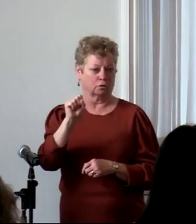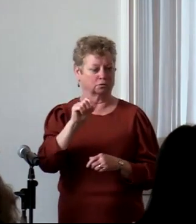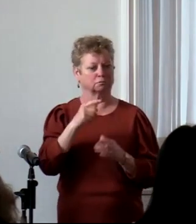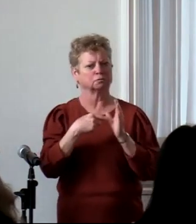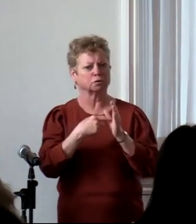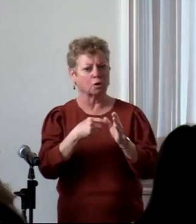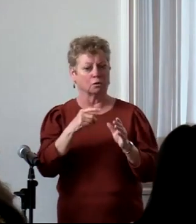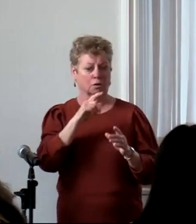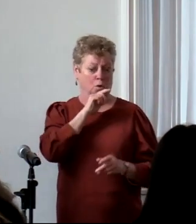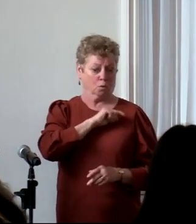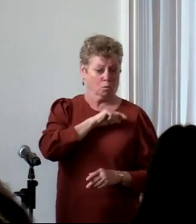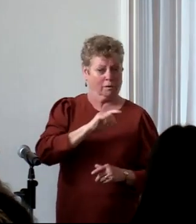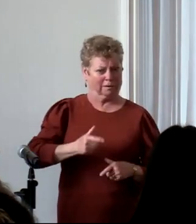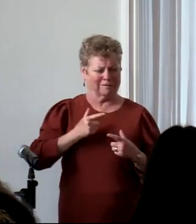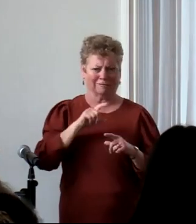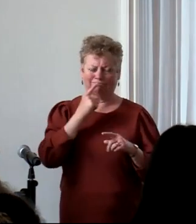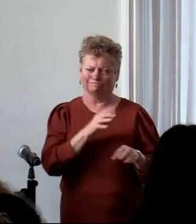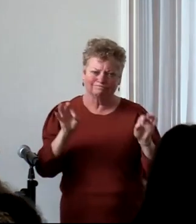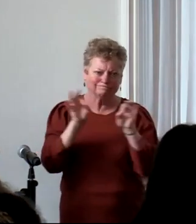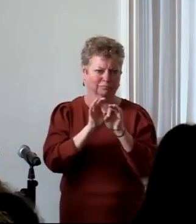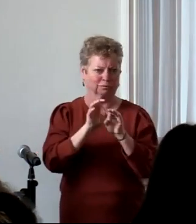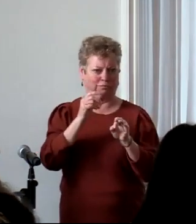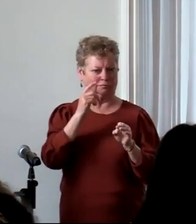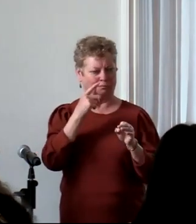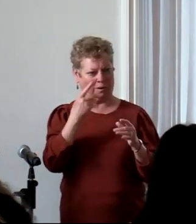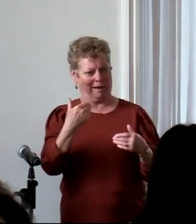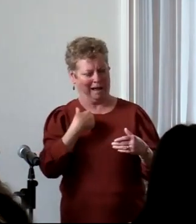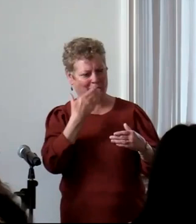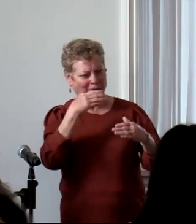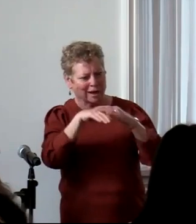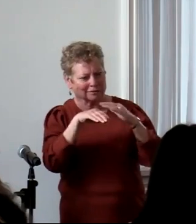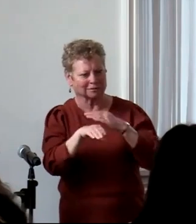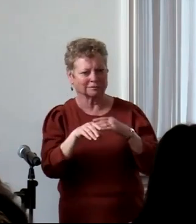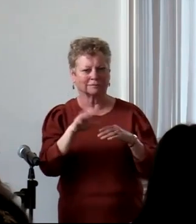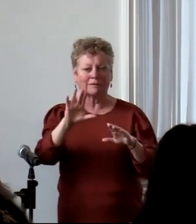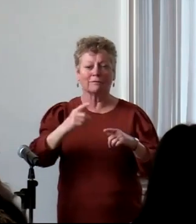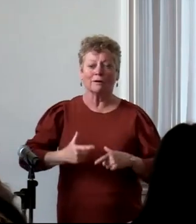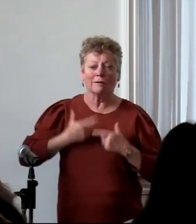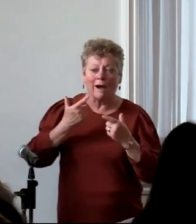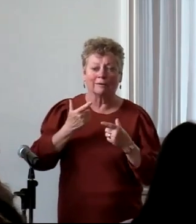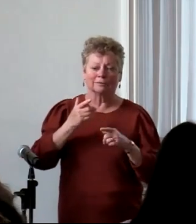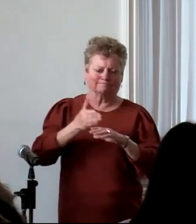to access and improving the lives of persons with disabilities.